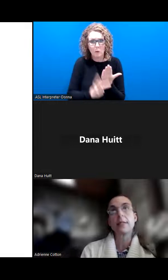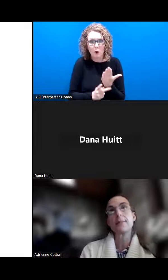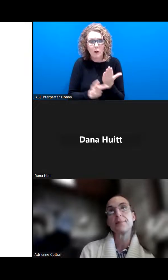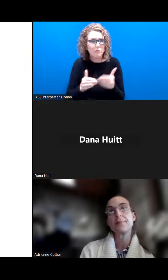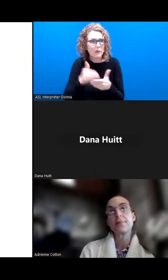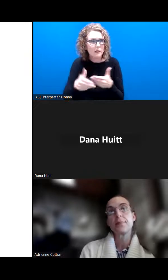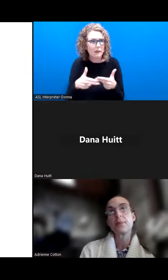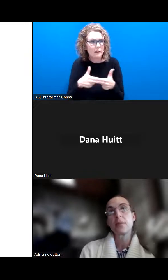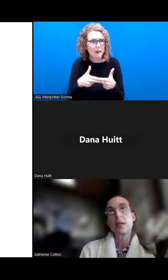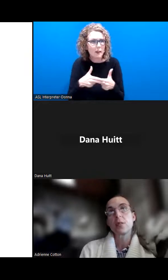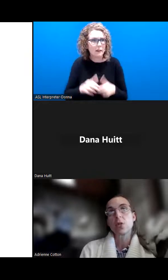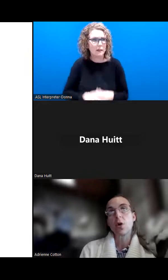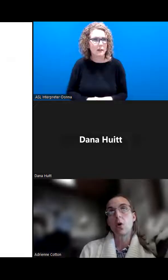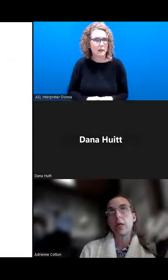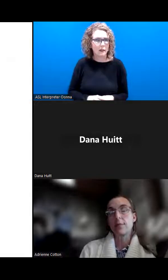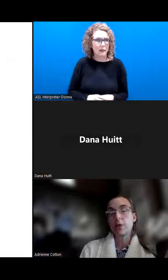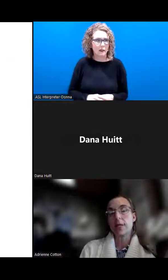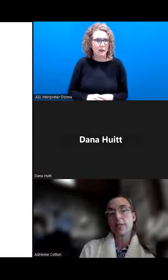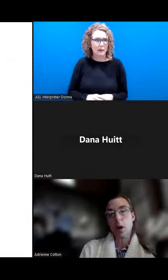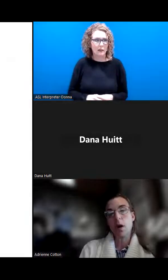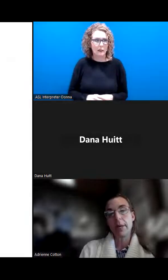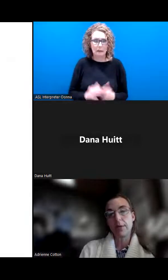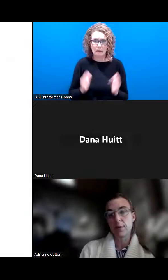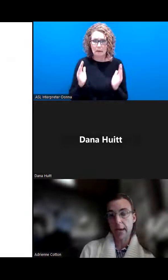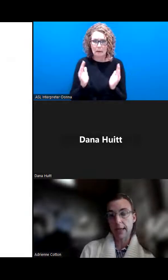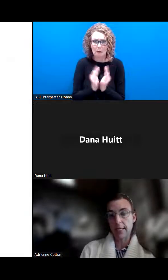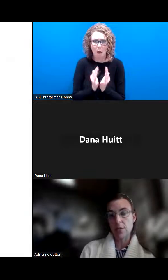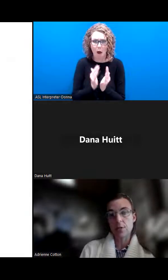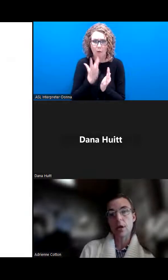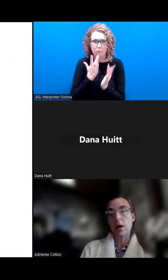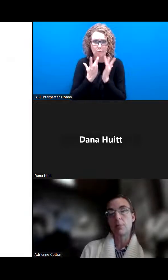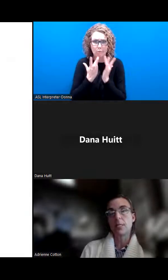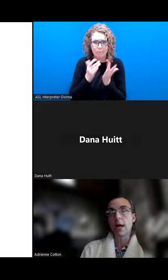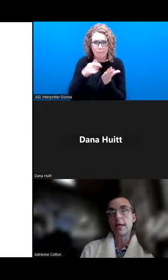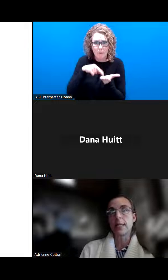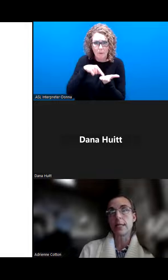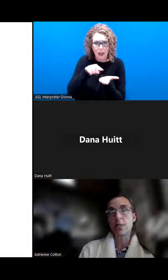educated or not very high requirements to get the job